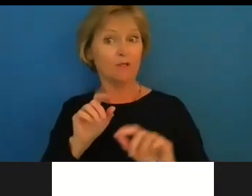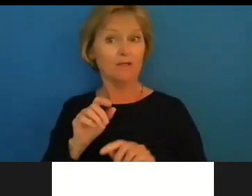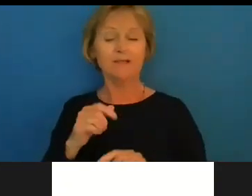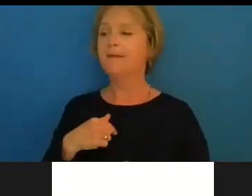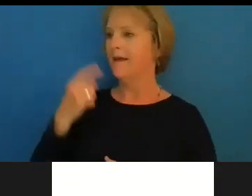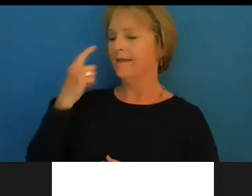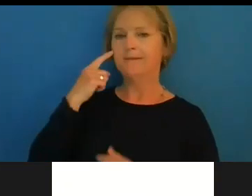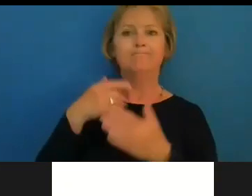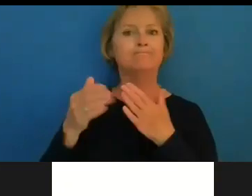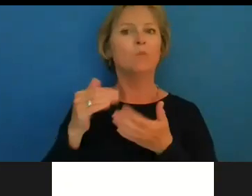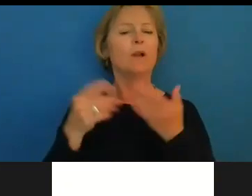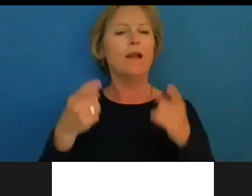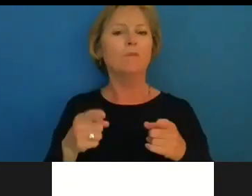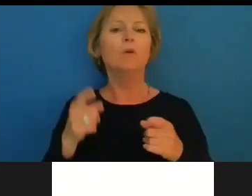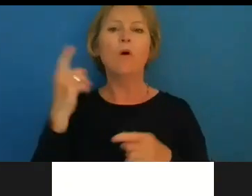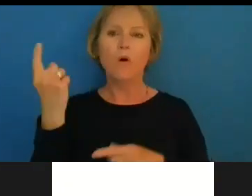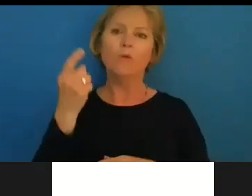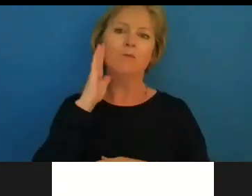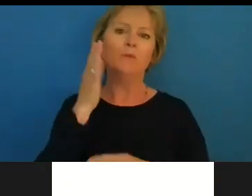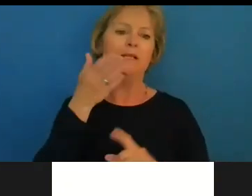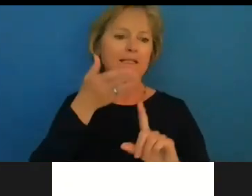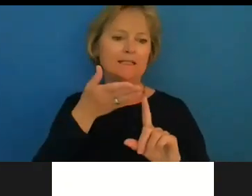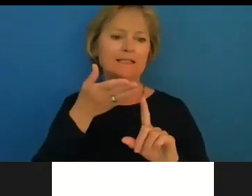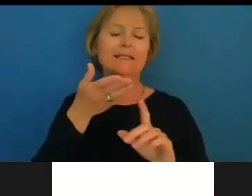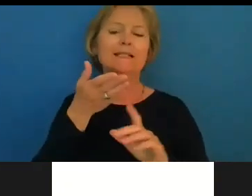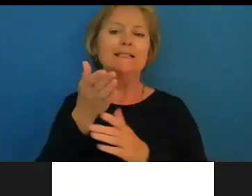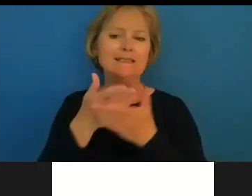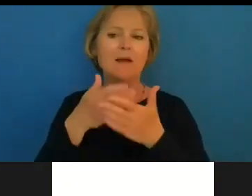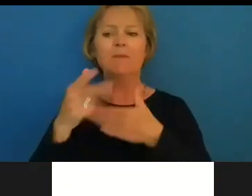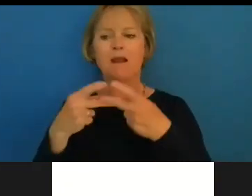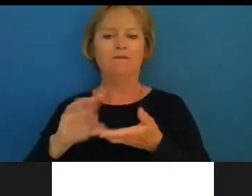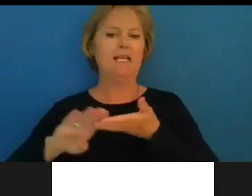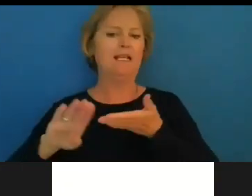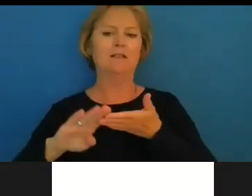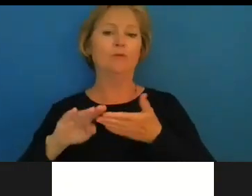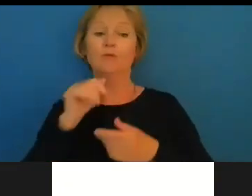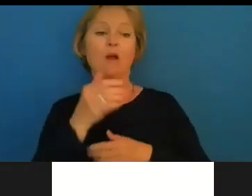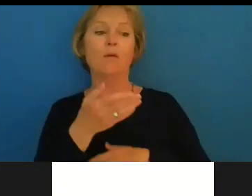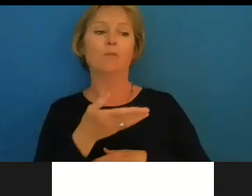there's always going to be some excuse not to provide accommodation.